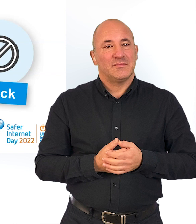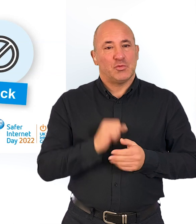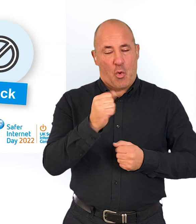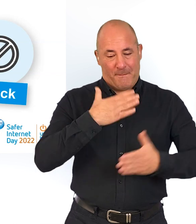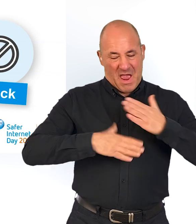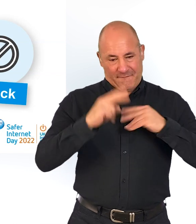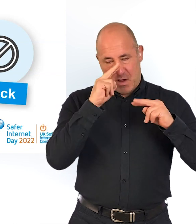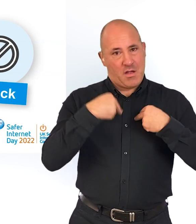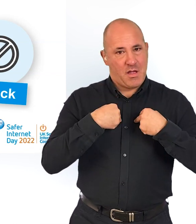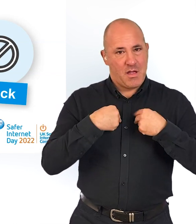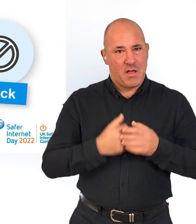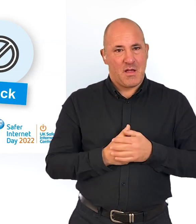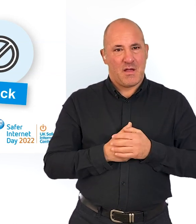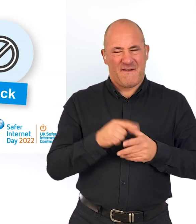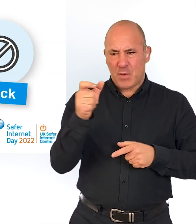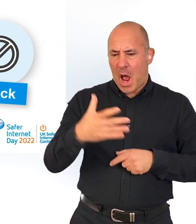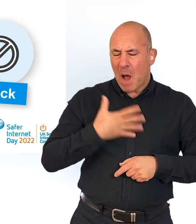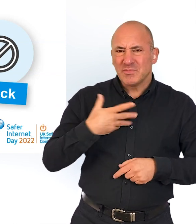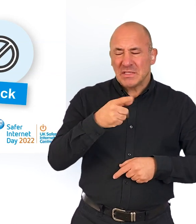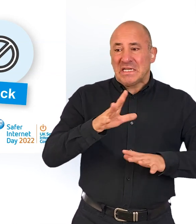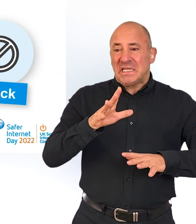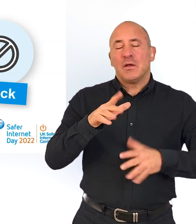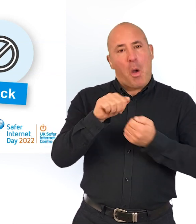Own your behaviour and apologise if you upset someone.